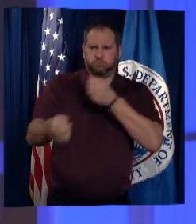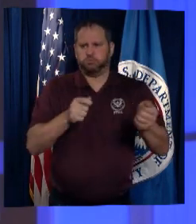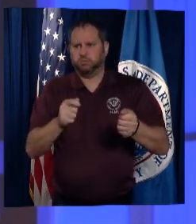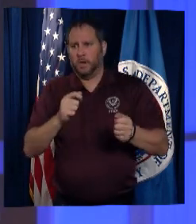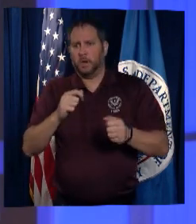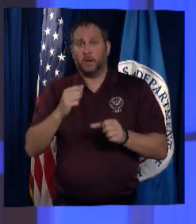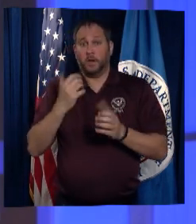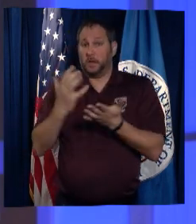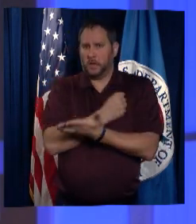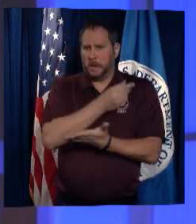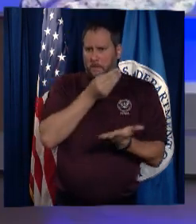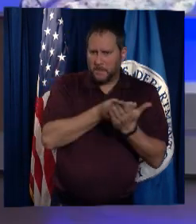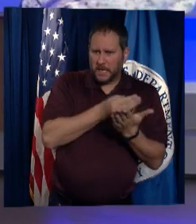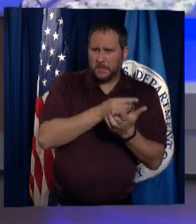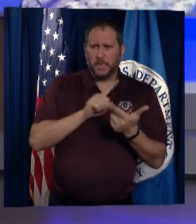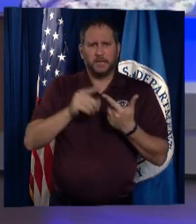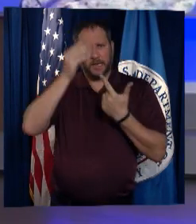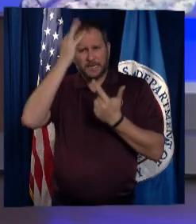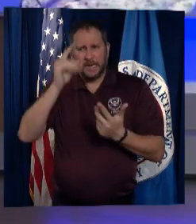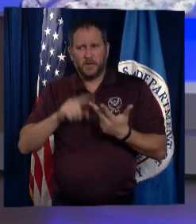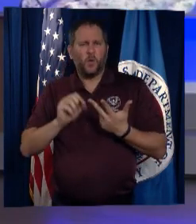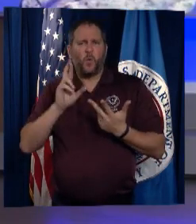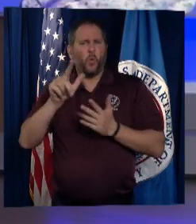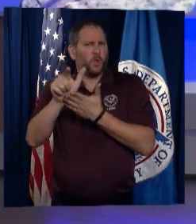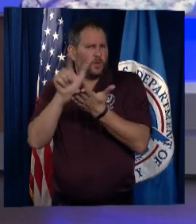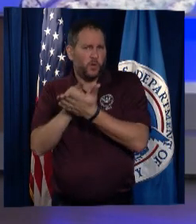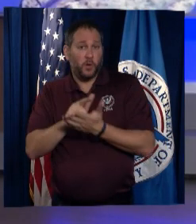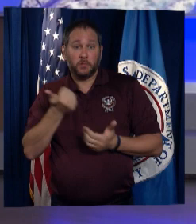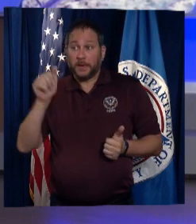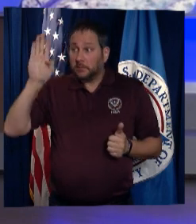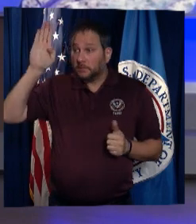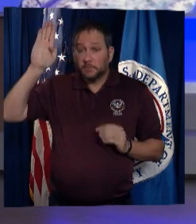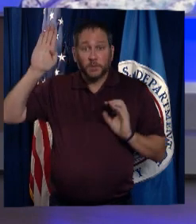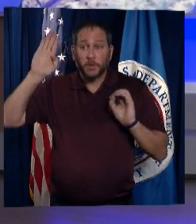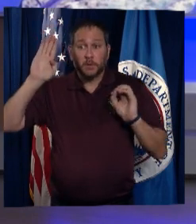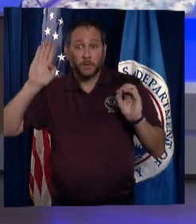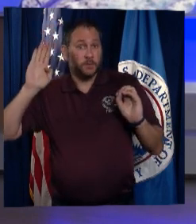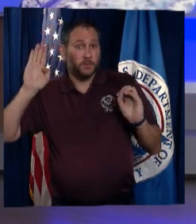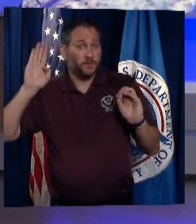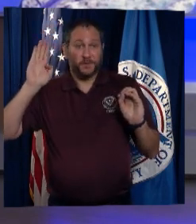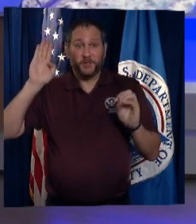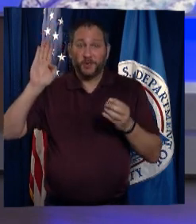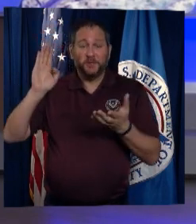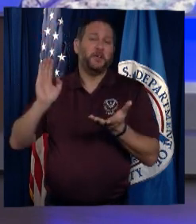pretty consistent response. If the third universal law of communities is, a